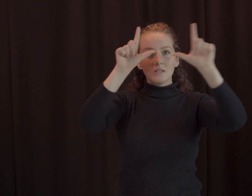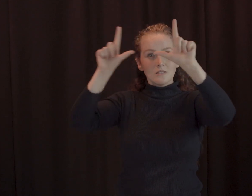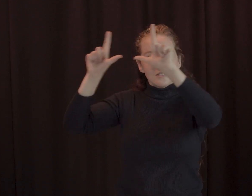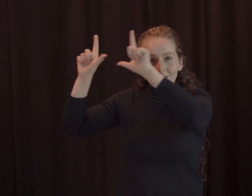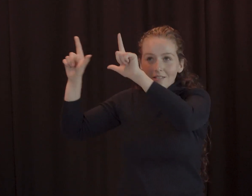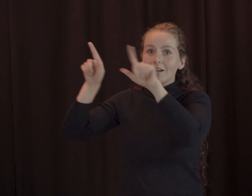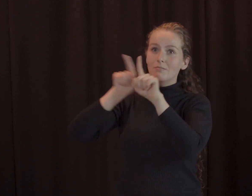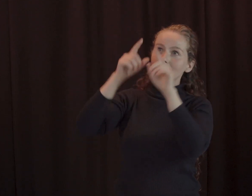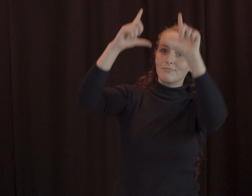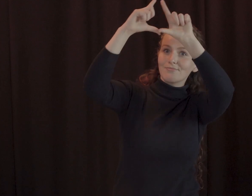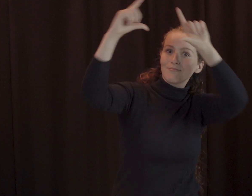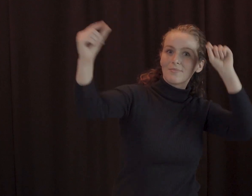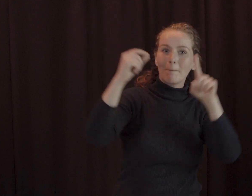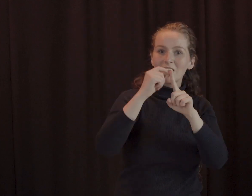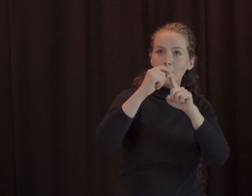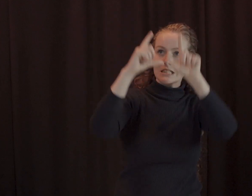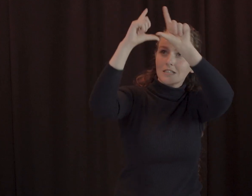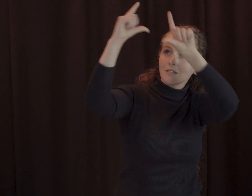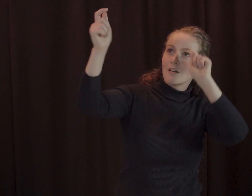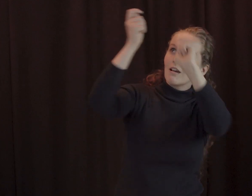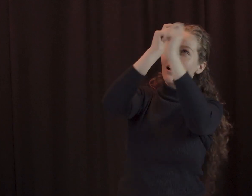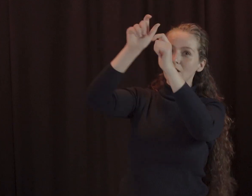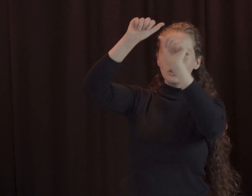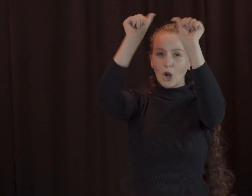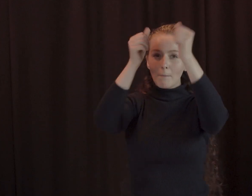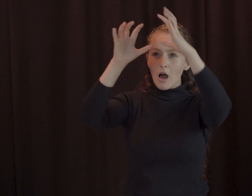and two triangular sculpted pediments on the short side of the building.